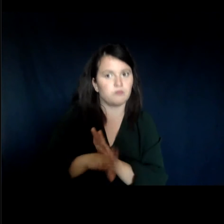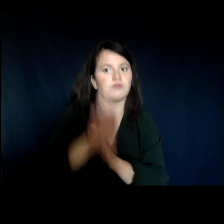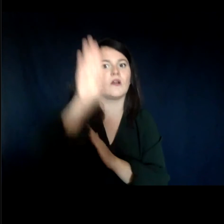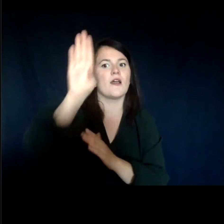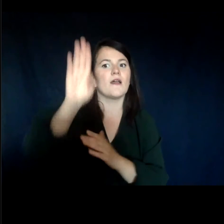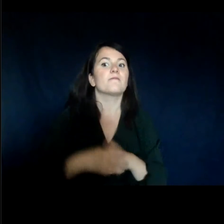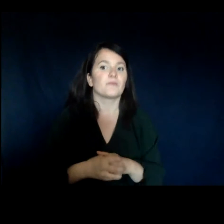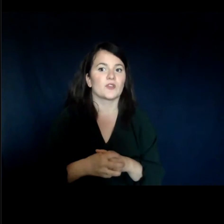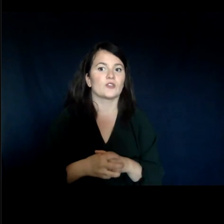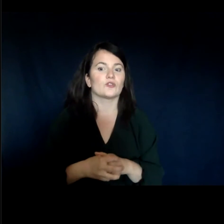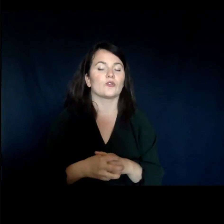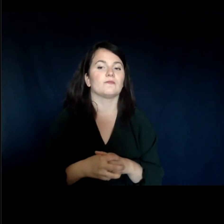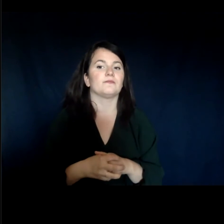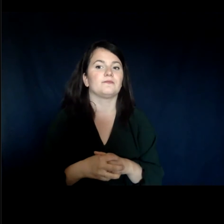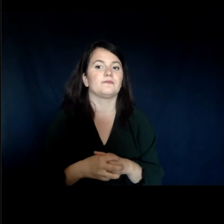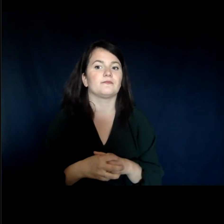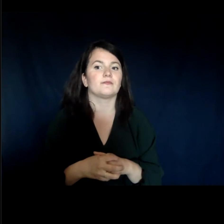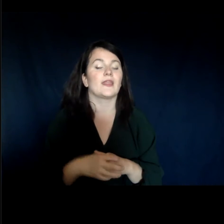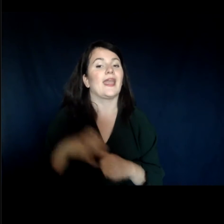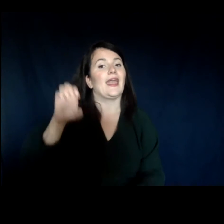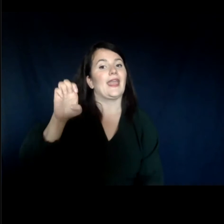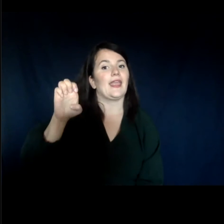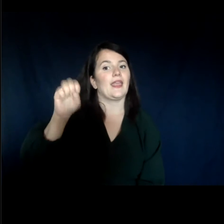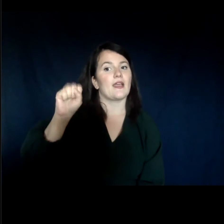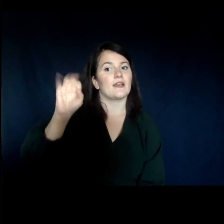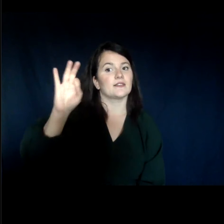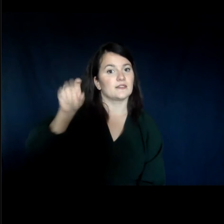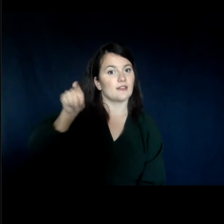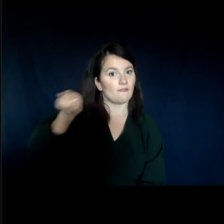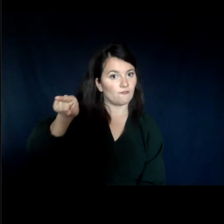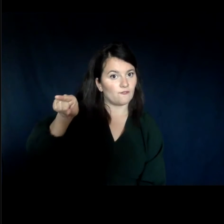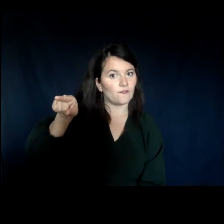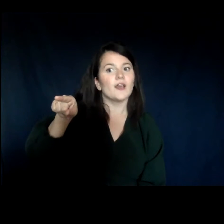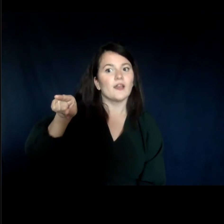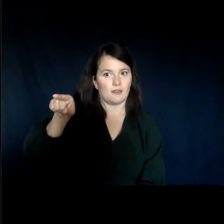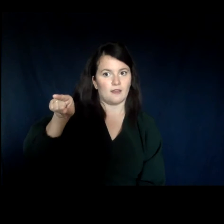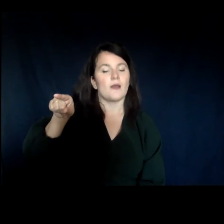As such ESF helped and now should do the same